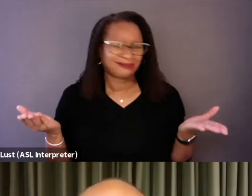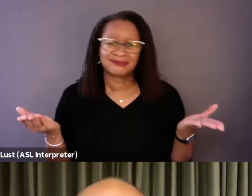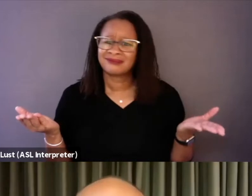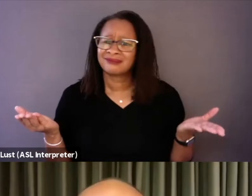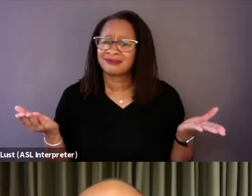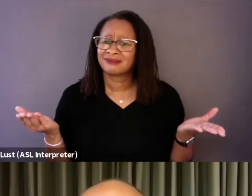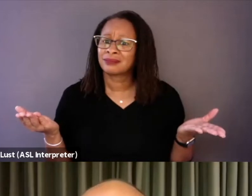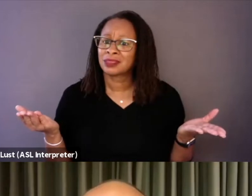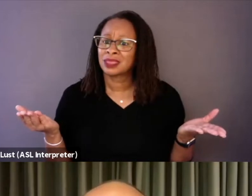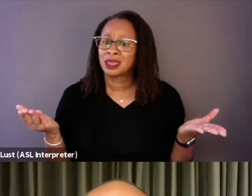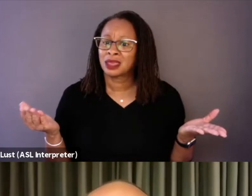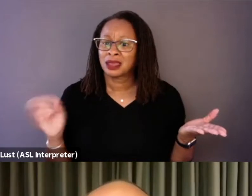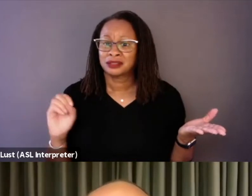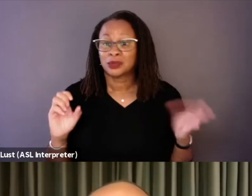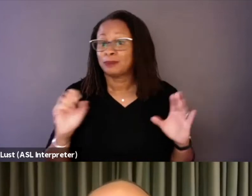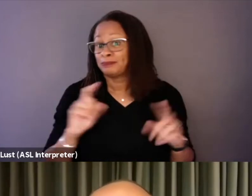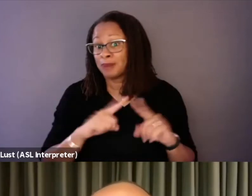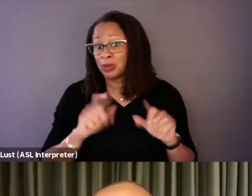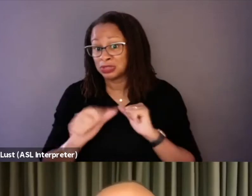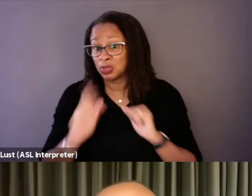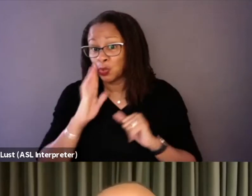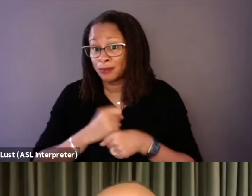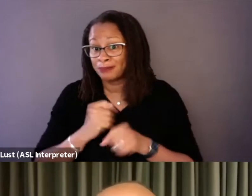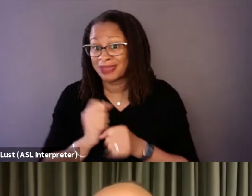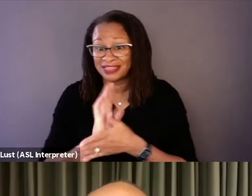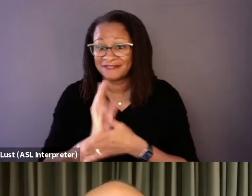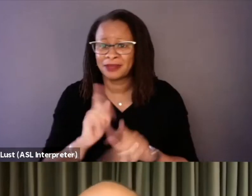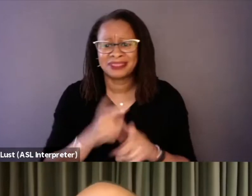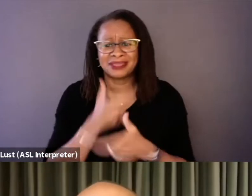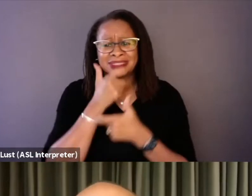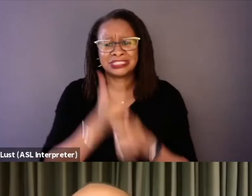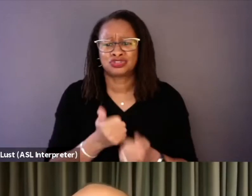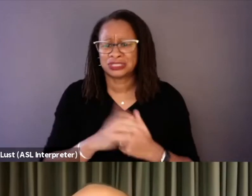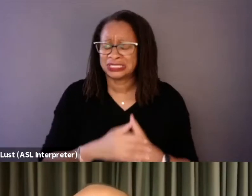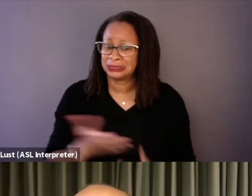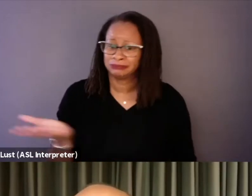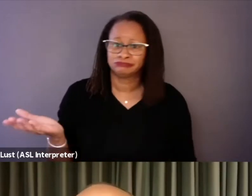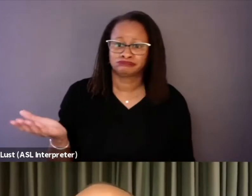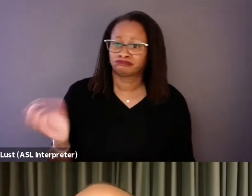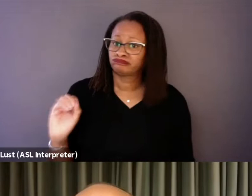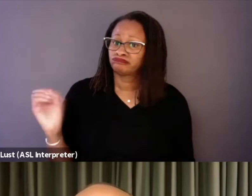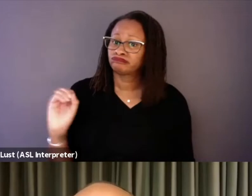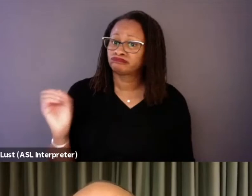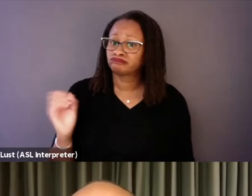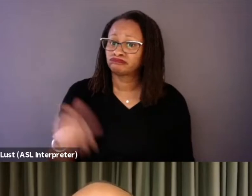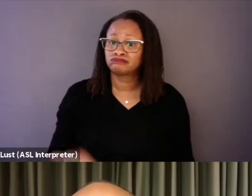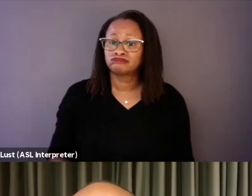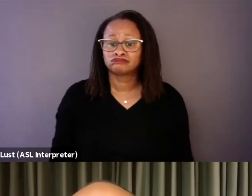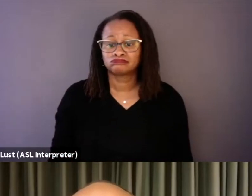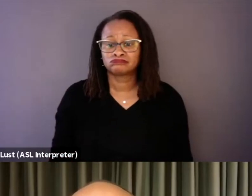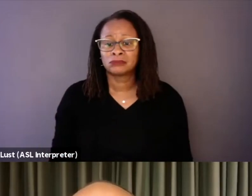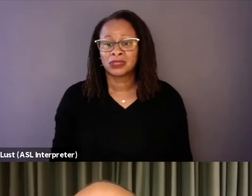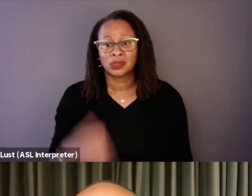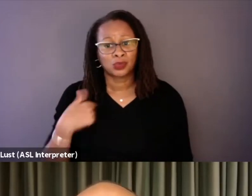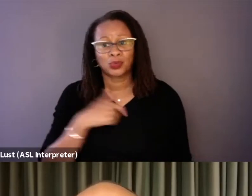we weren't going to make the film but it was just interesting that we had to do it on our own dime.